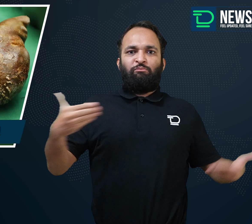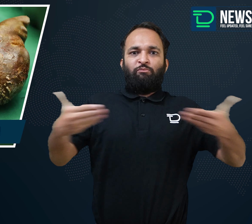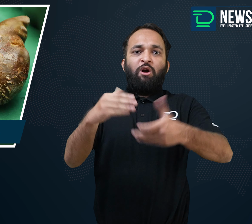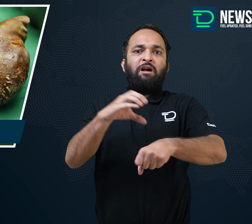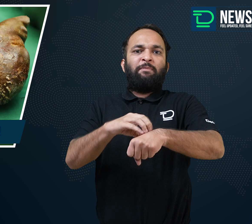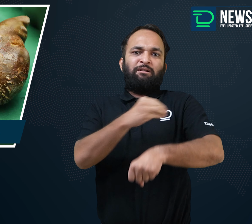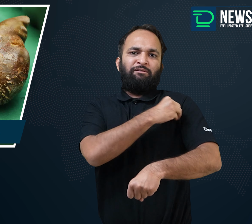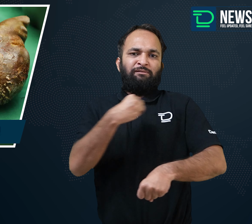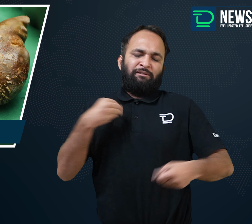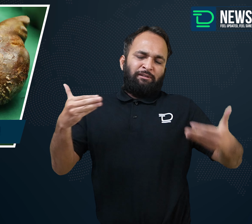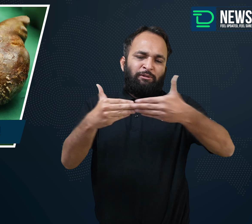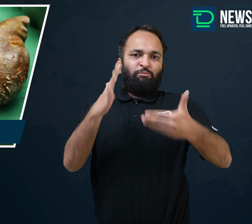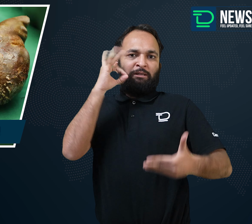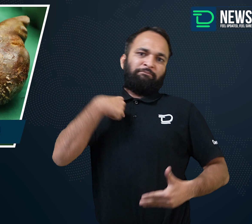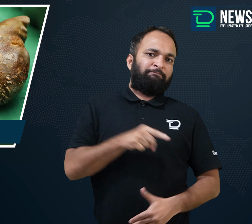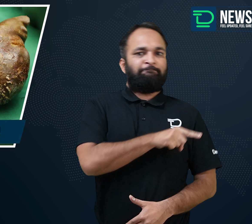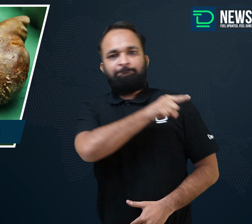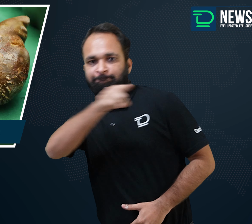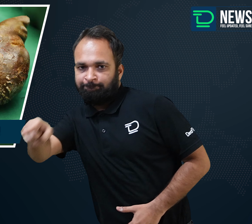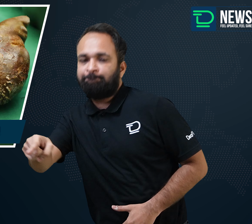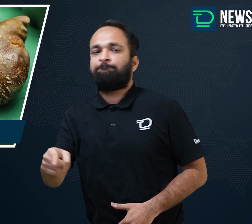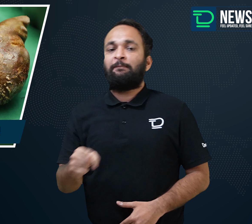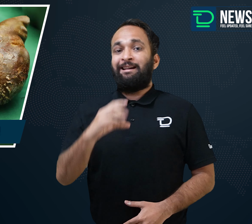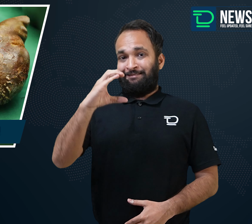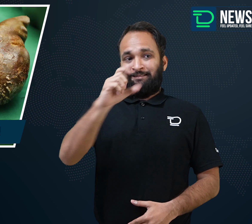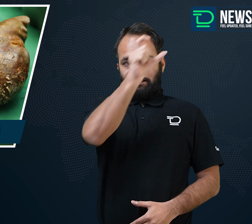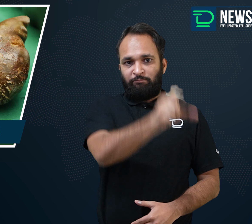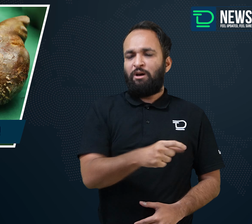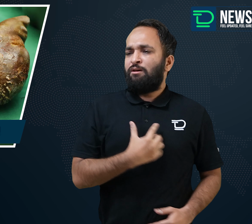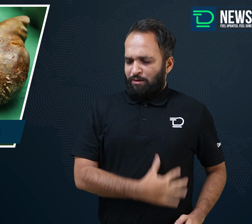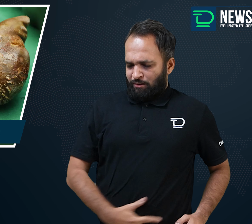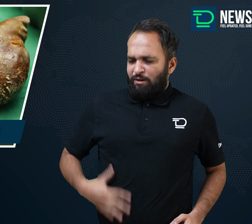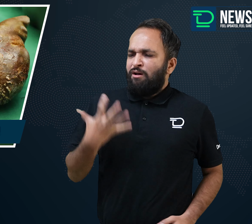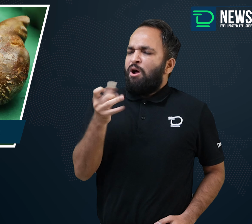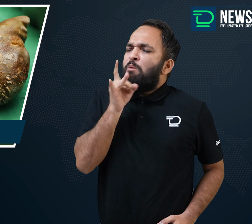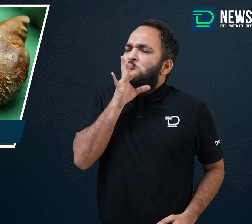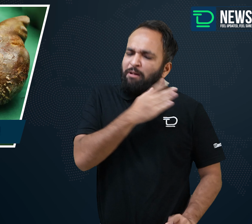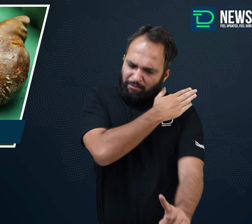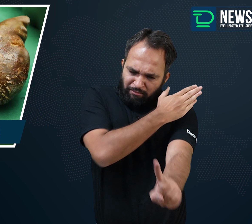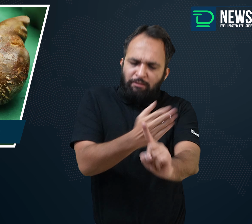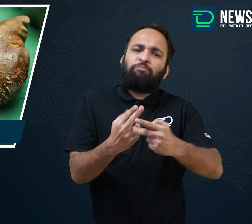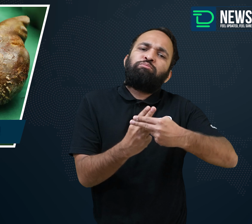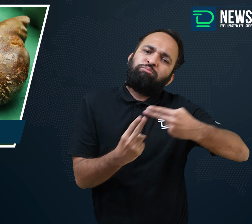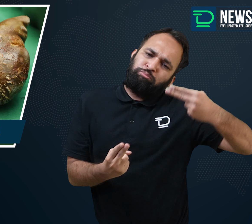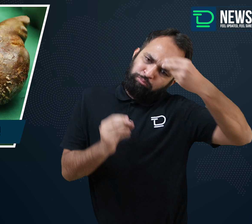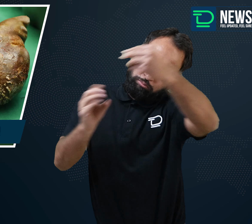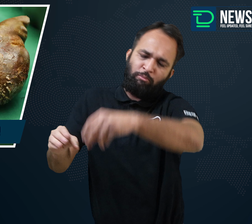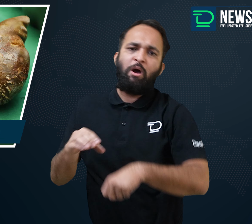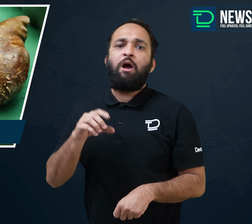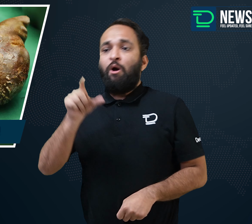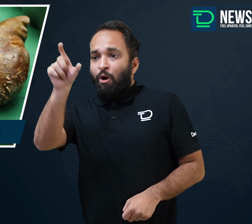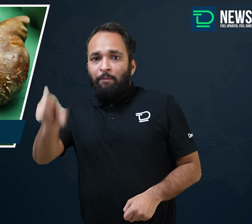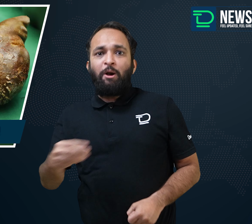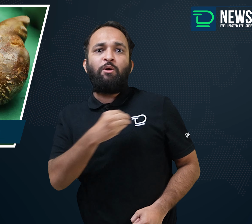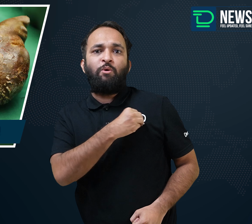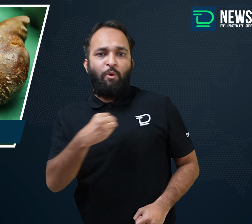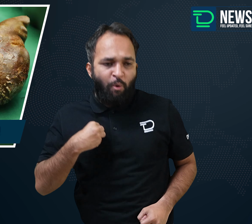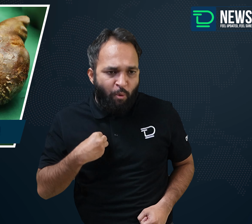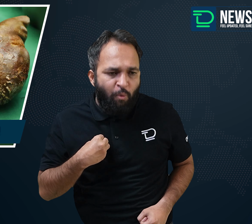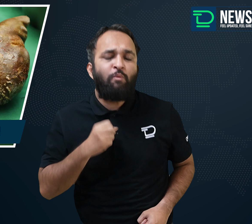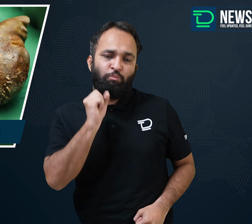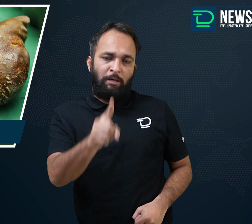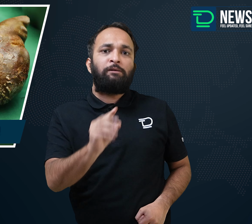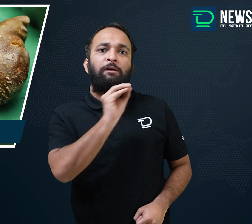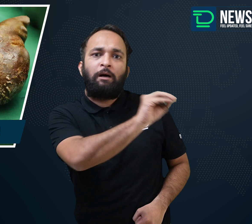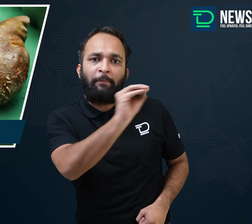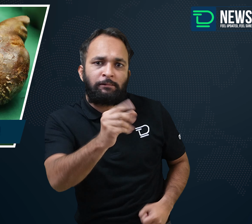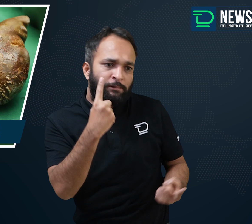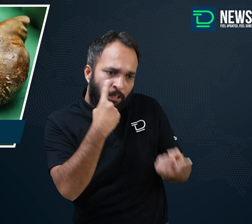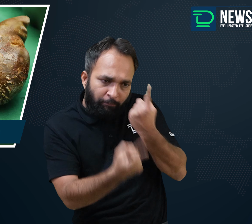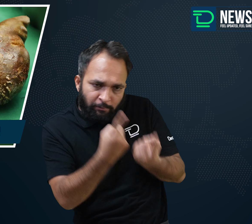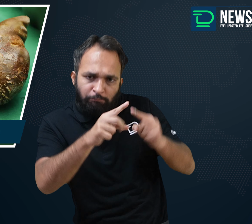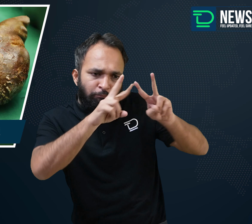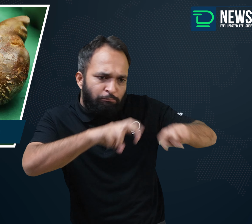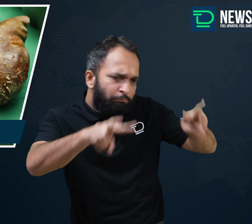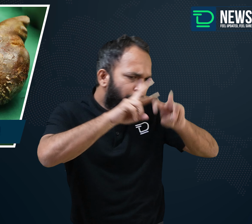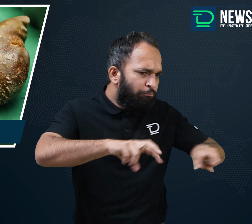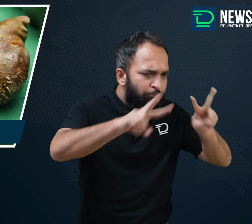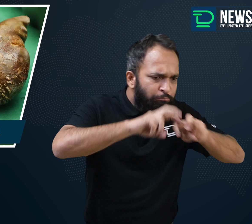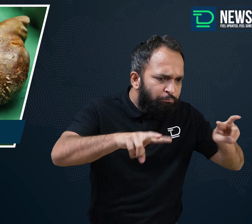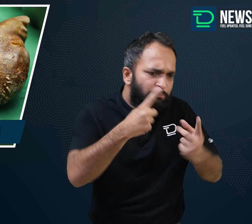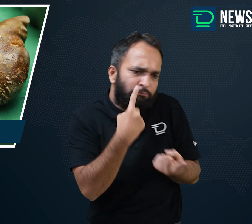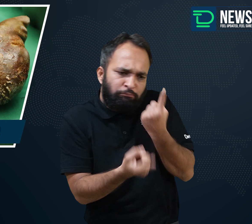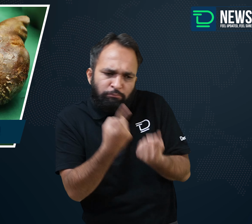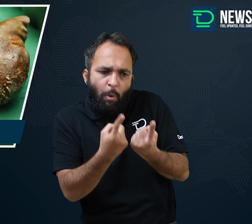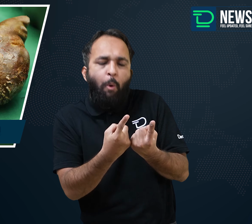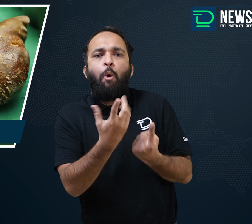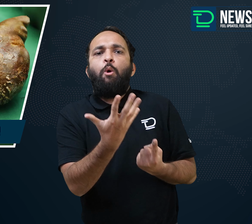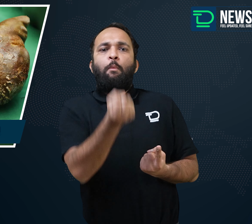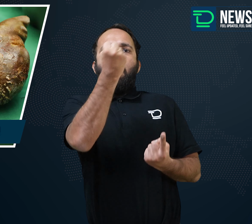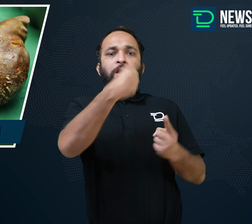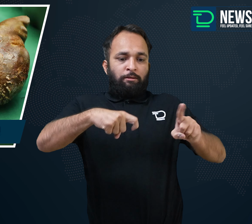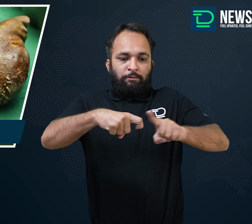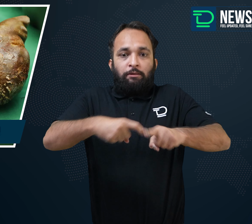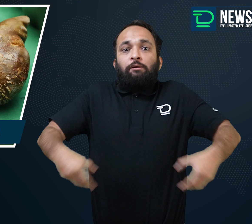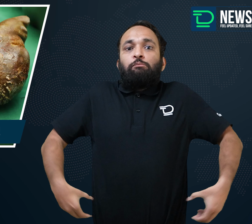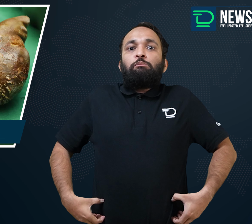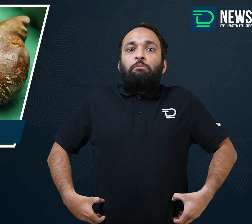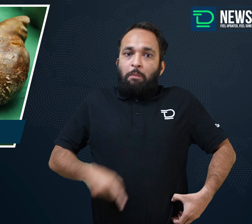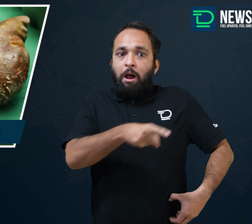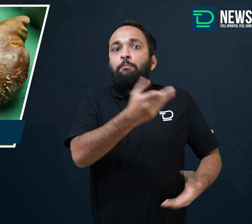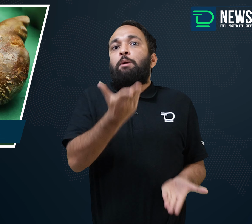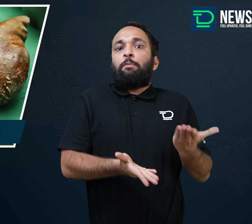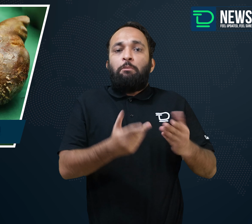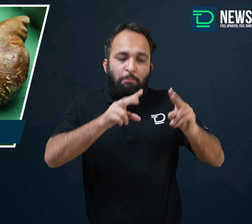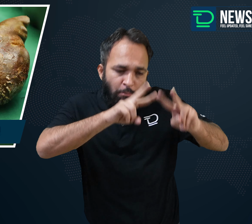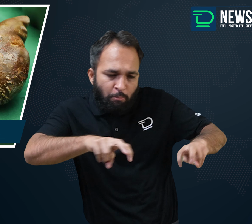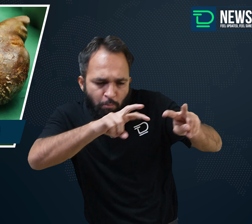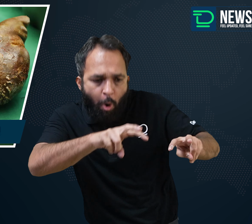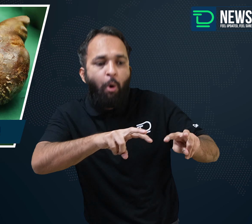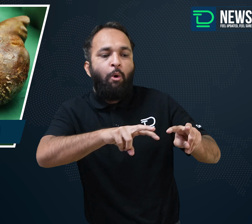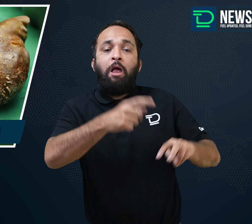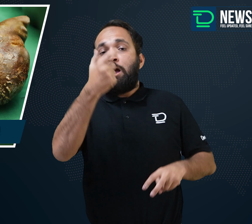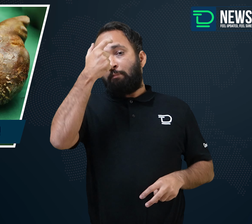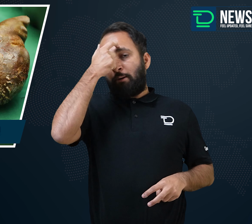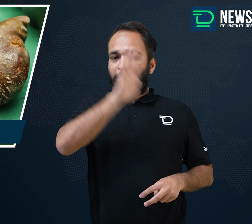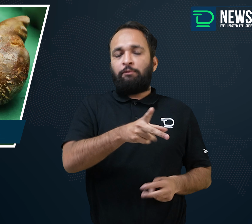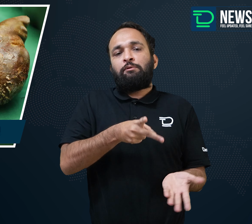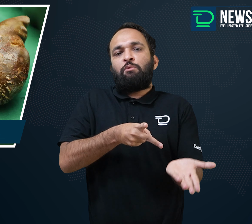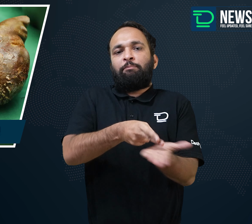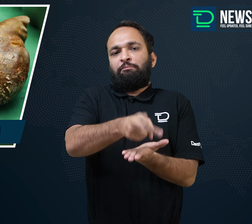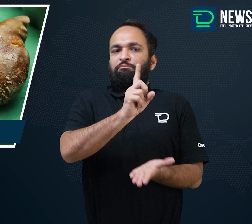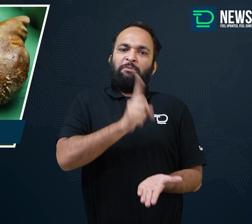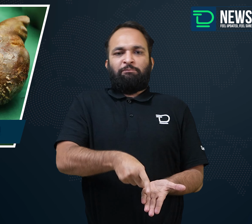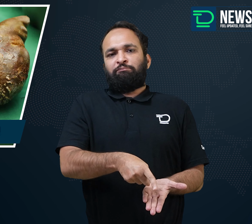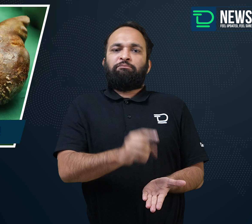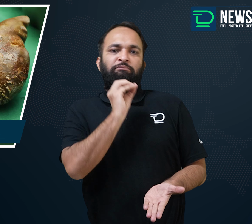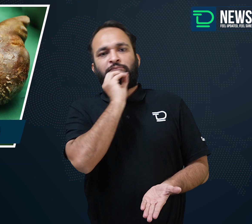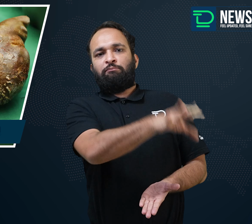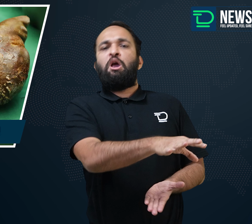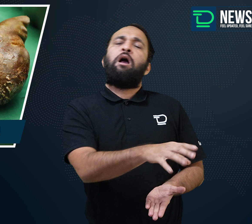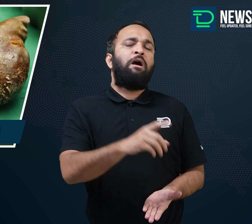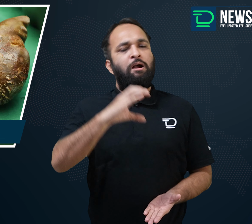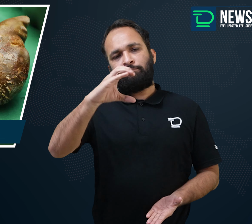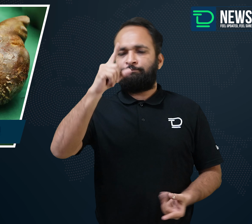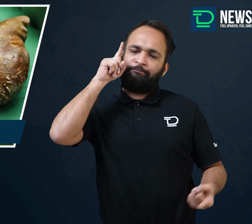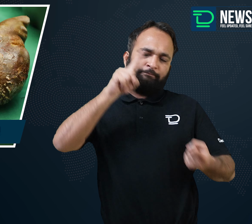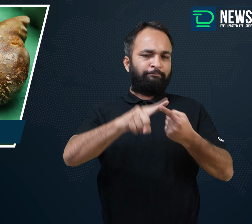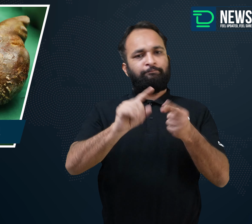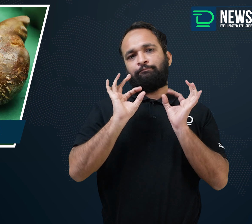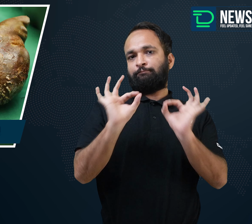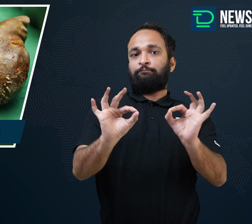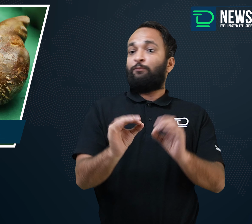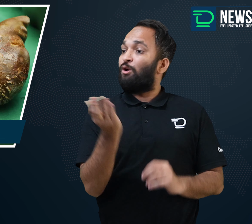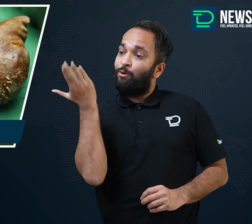Doctors checked and said he is having kidney stones.